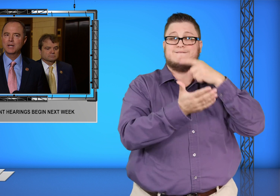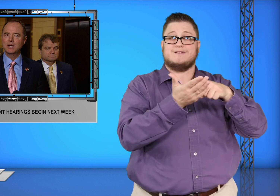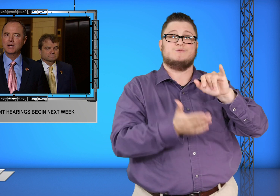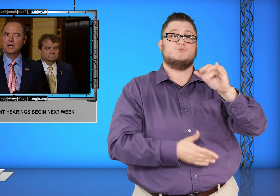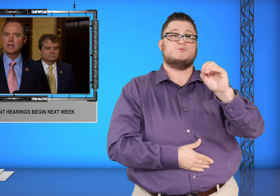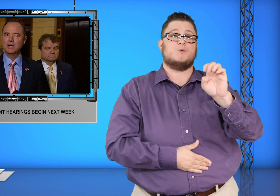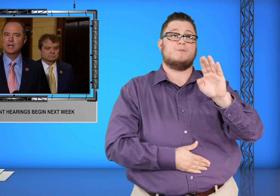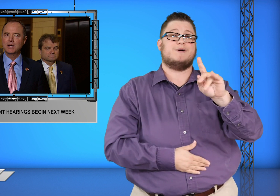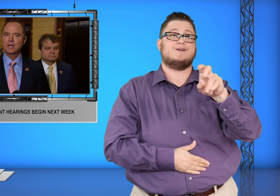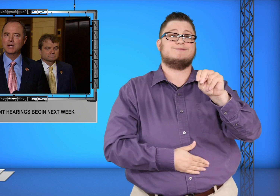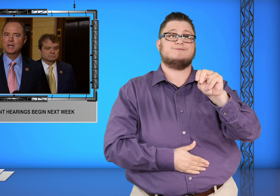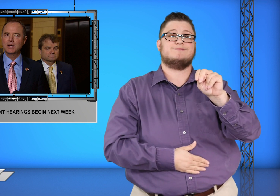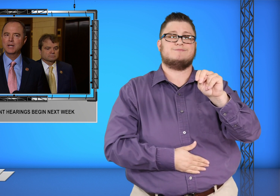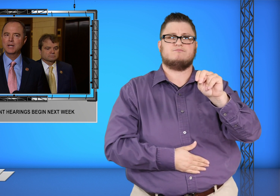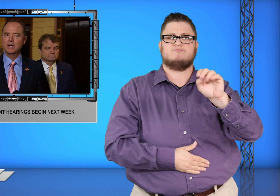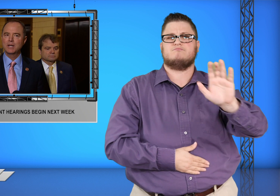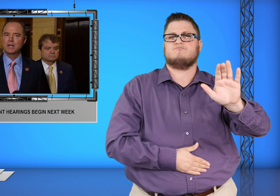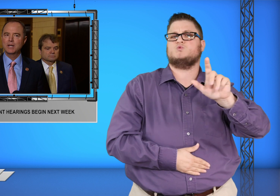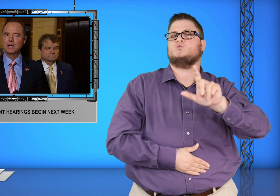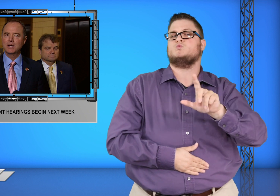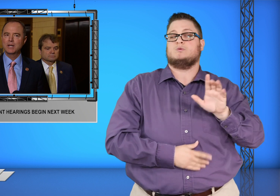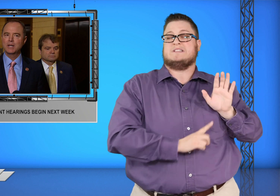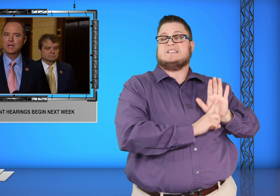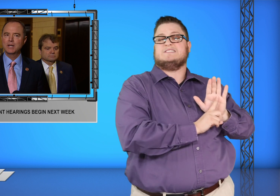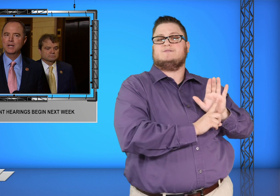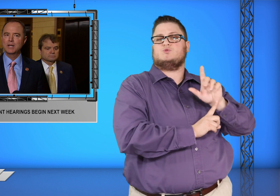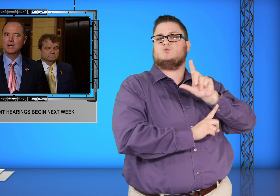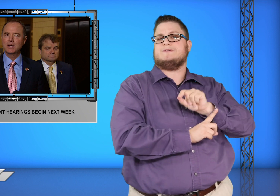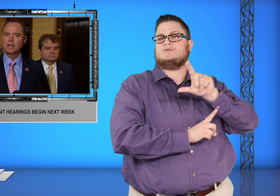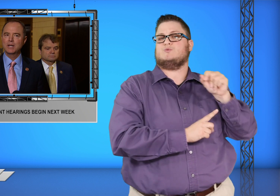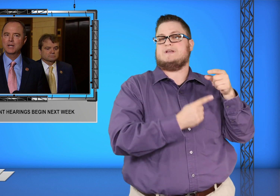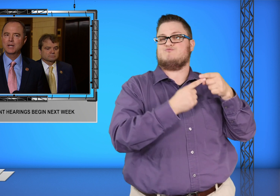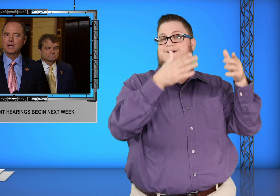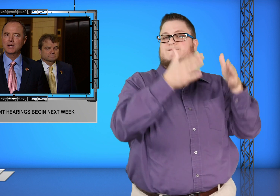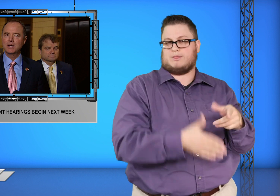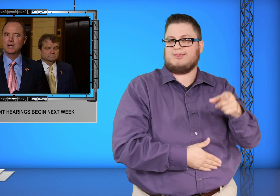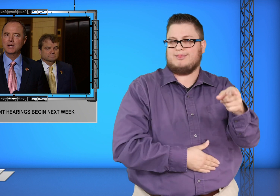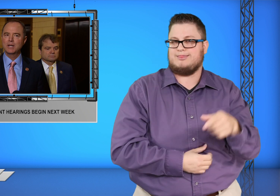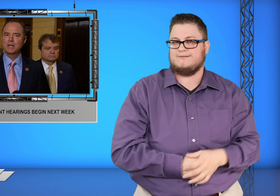2020 rival Joe Biden.